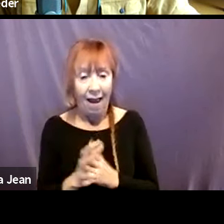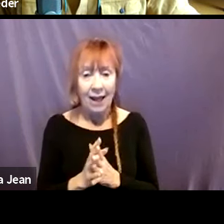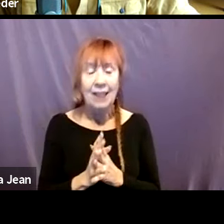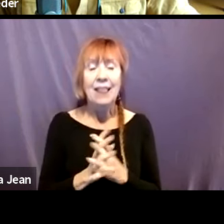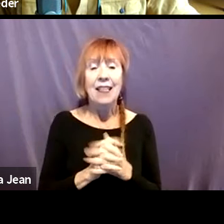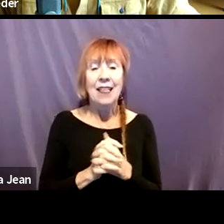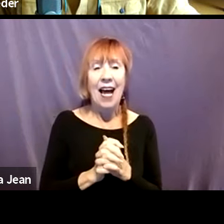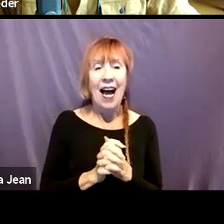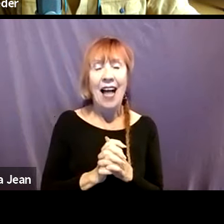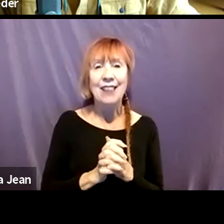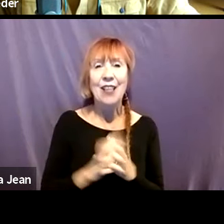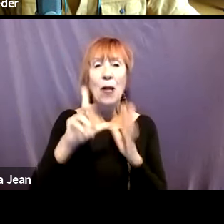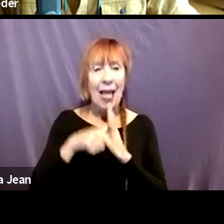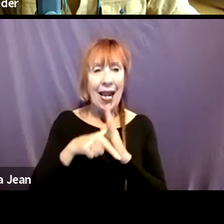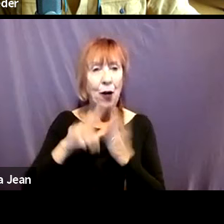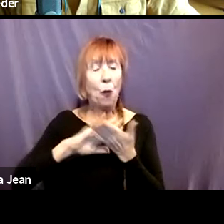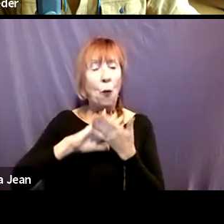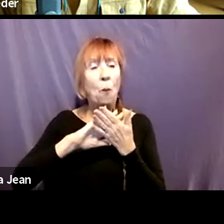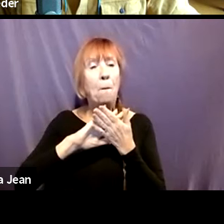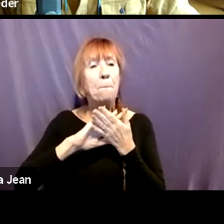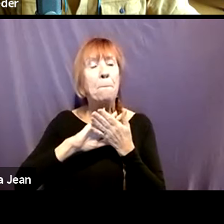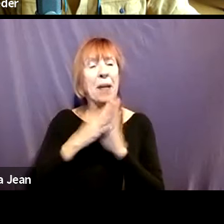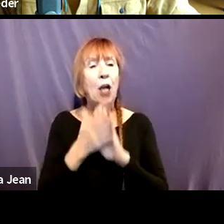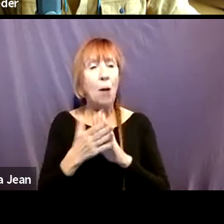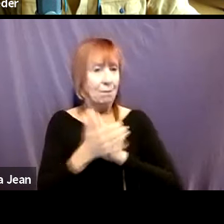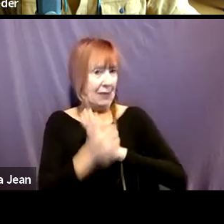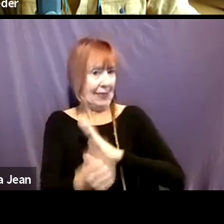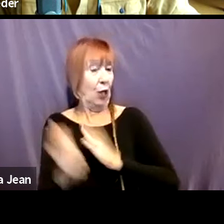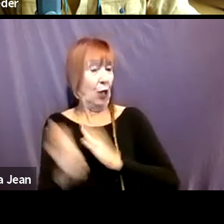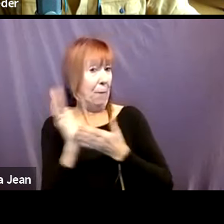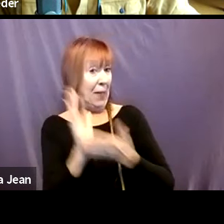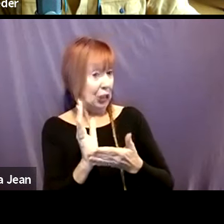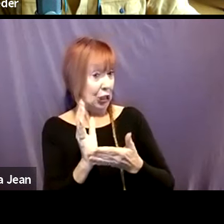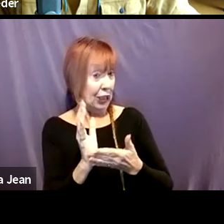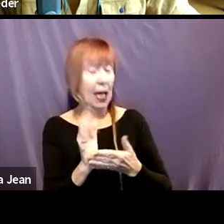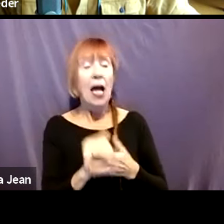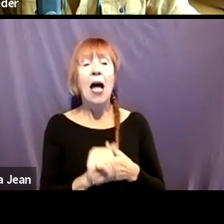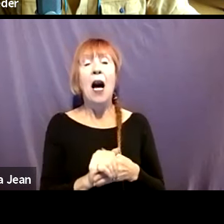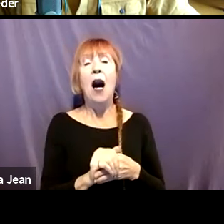(Kourtney chuckling) it's knowing your characters in and out, you know?